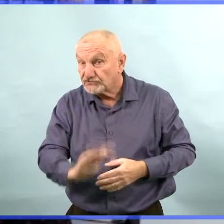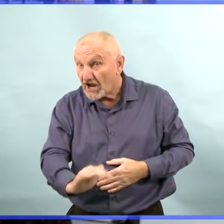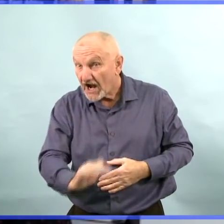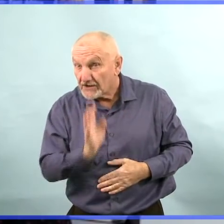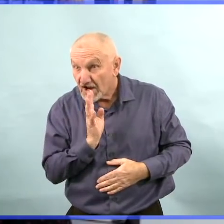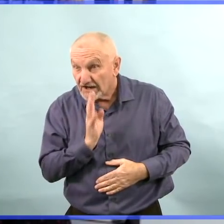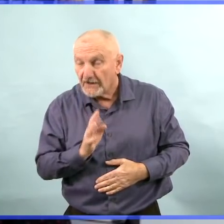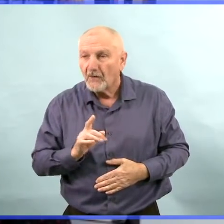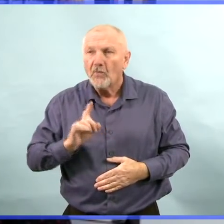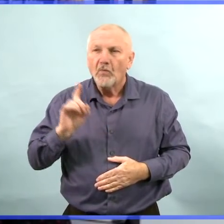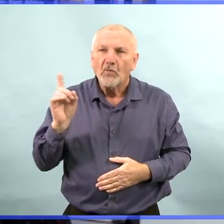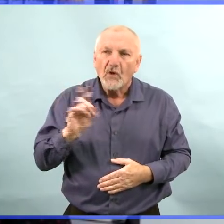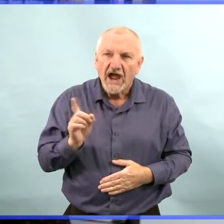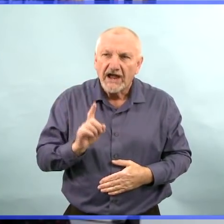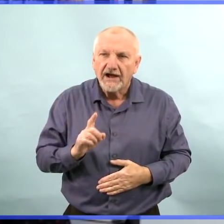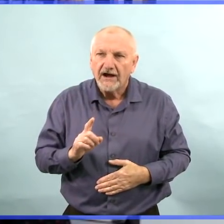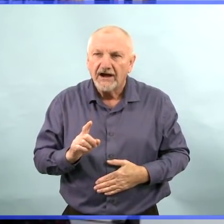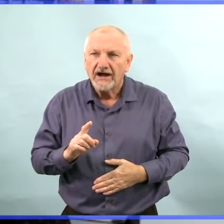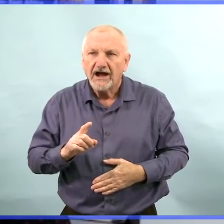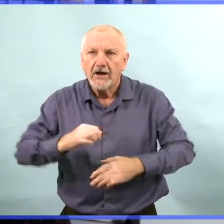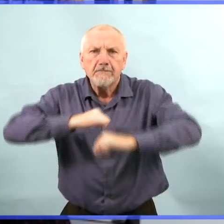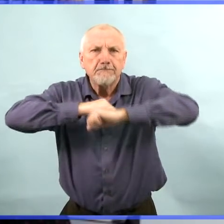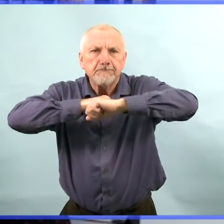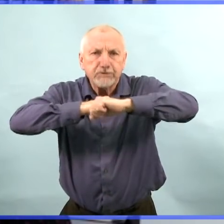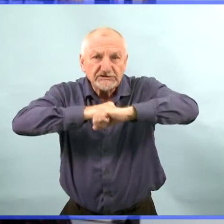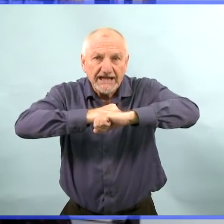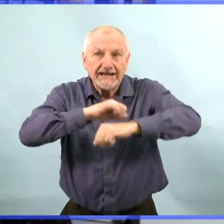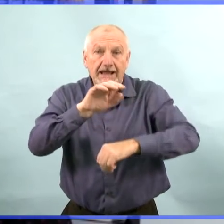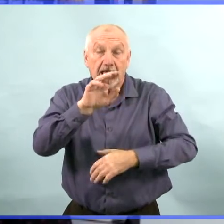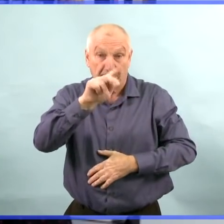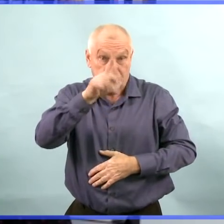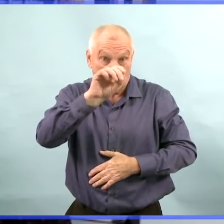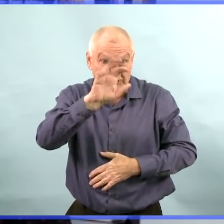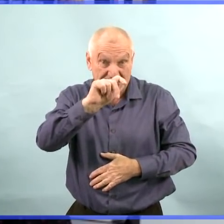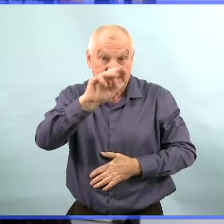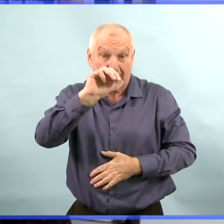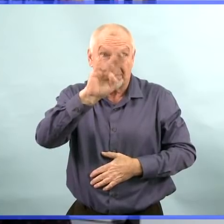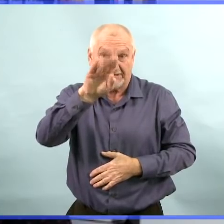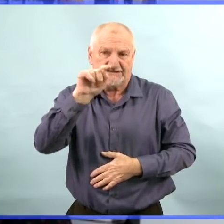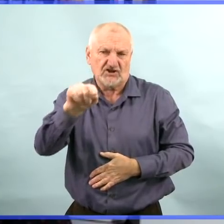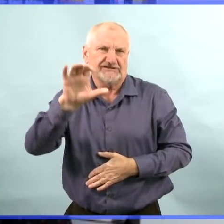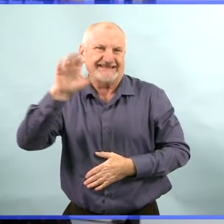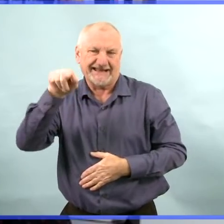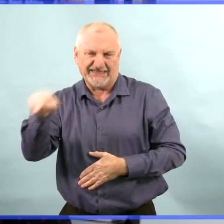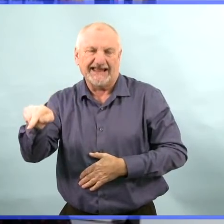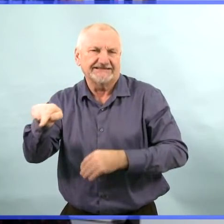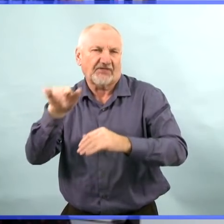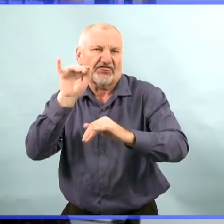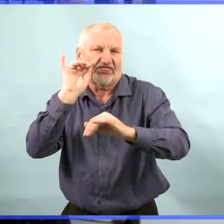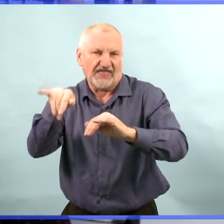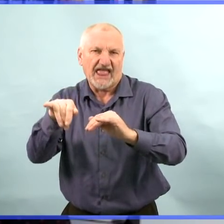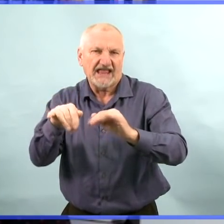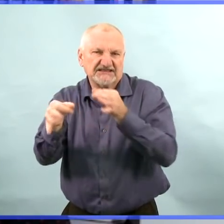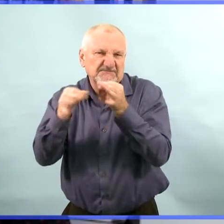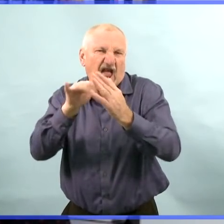section for parents and kids aged 5 to 11. you'll find there a nice video with a local pediatrician